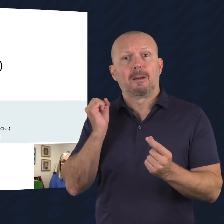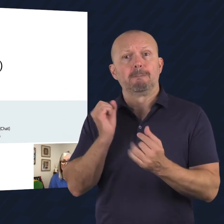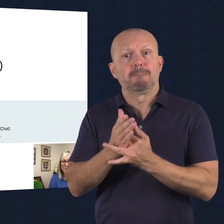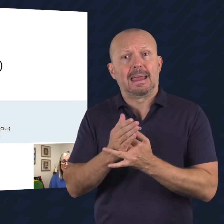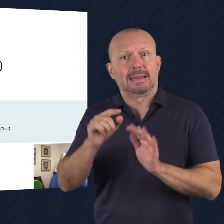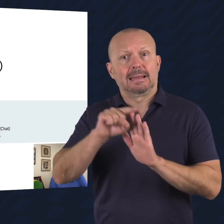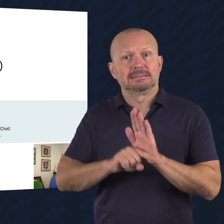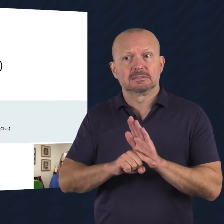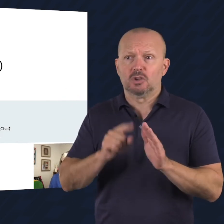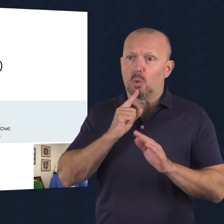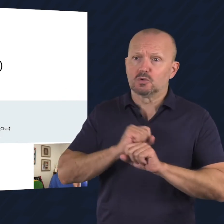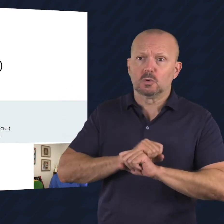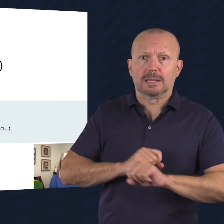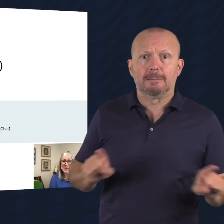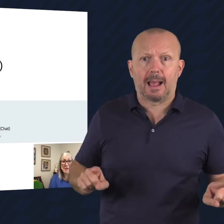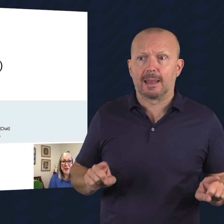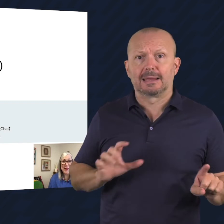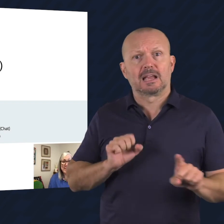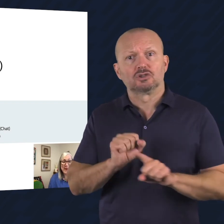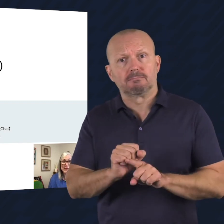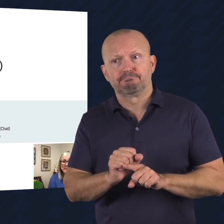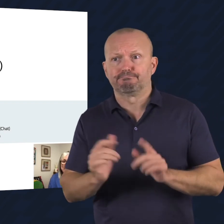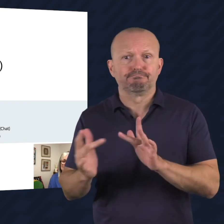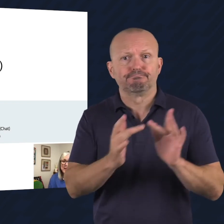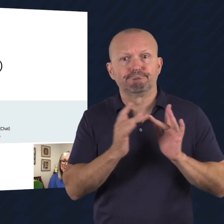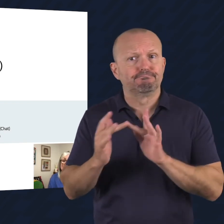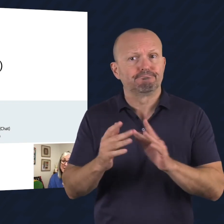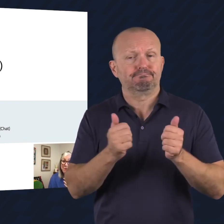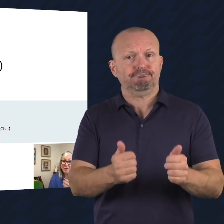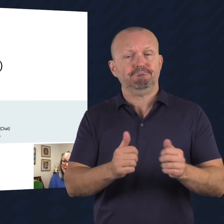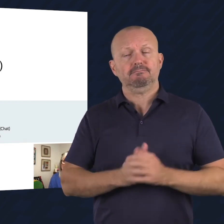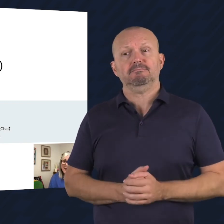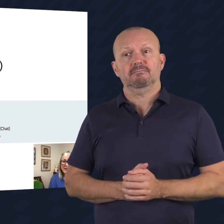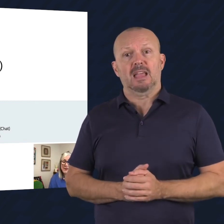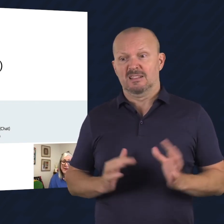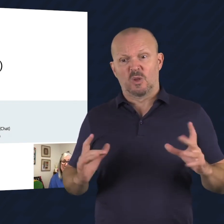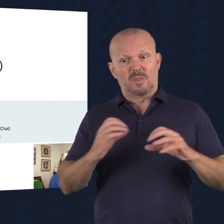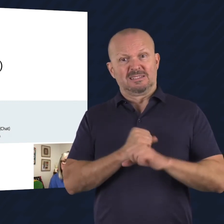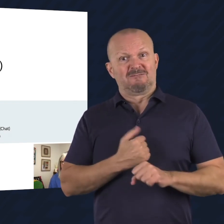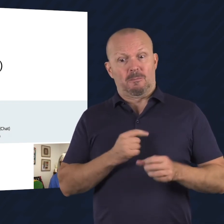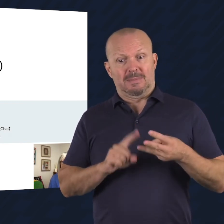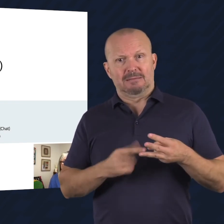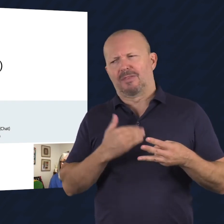who have the chance to catch up by email. So, that's it for me and a big thank you to Alexis